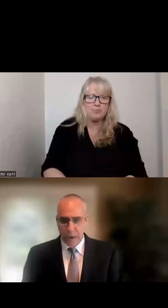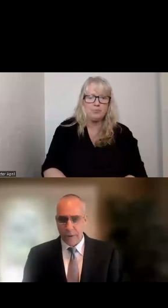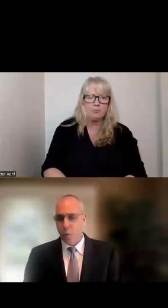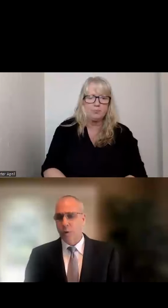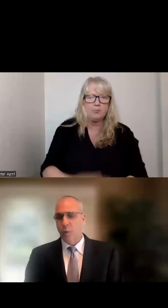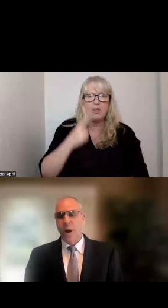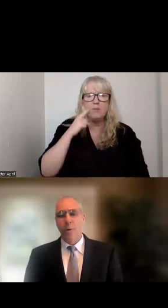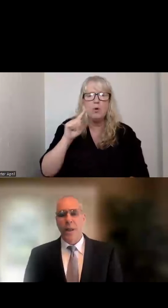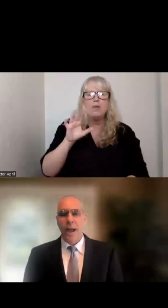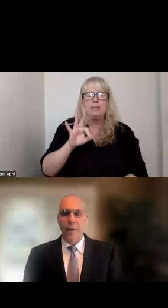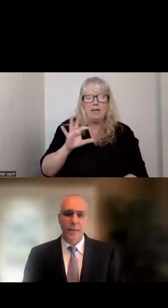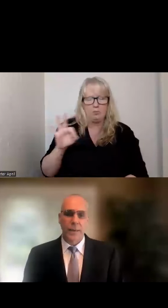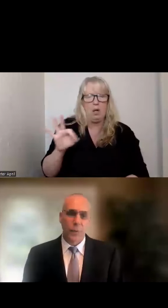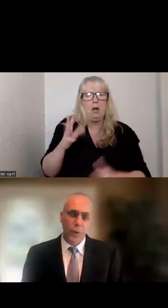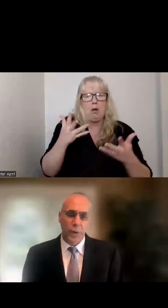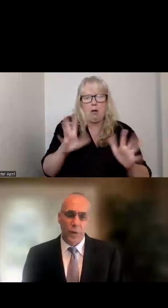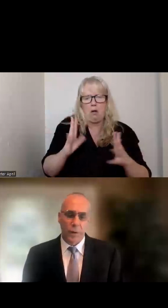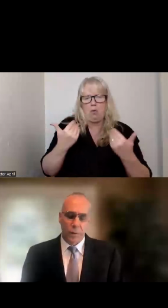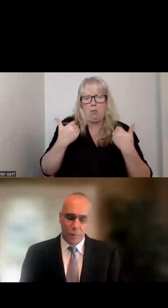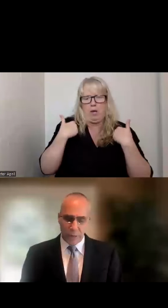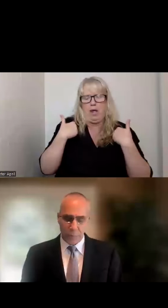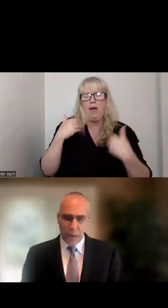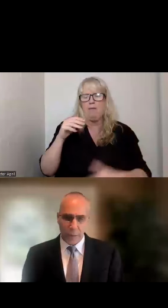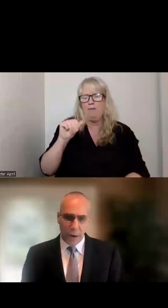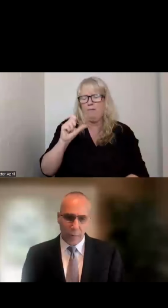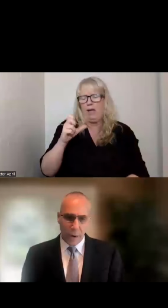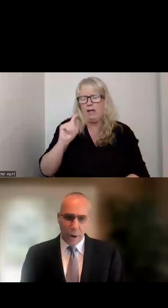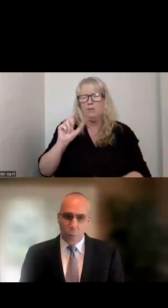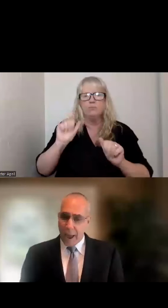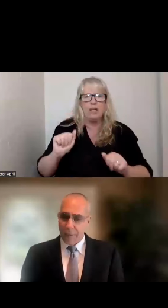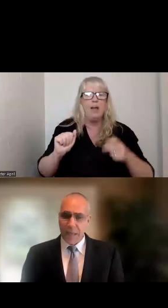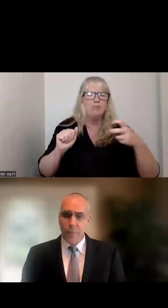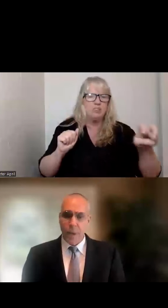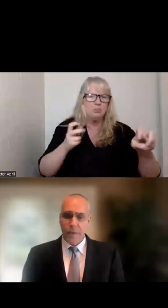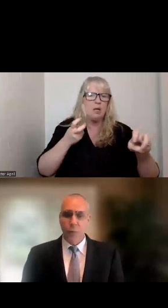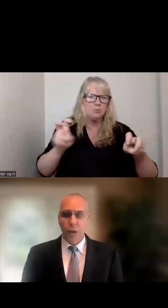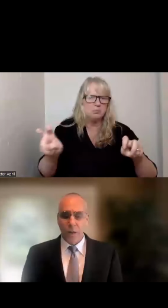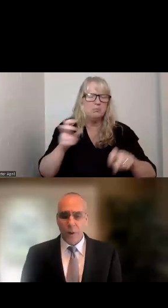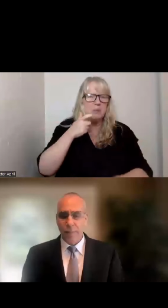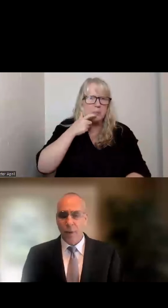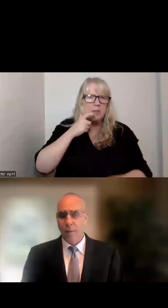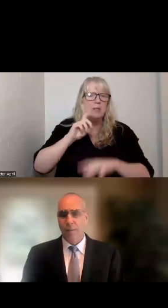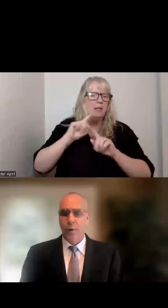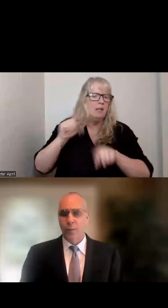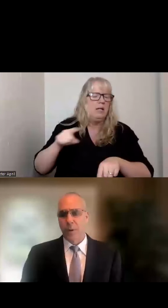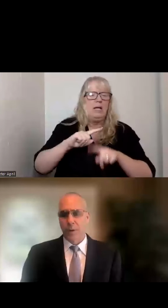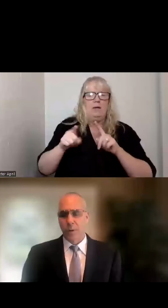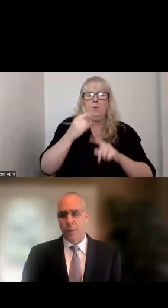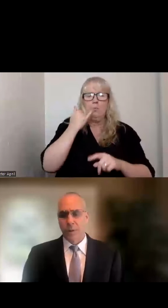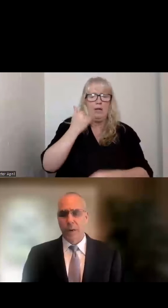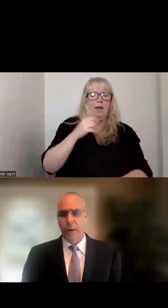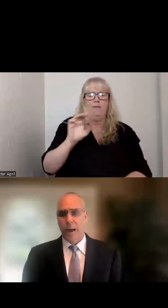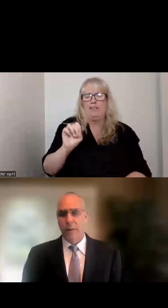SIDE WE HAVE ASSETS THAT WE CAN DISPATCH OUT. WE HAVE EMS AND WE HAVE LAW ENFORCEMENT TO SEND OUT.